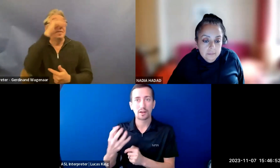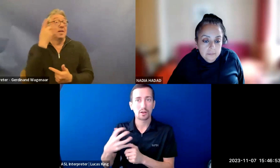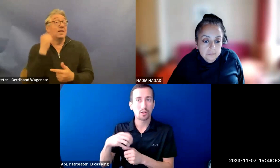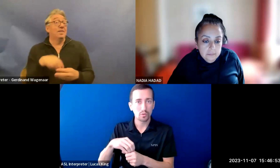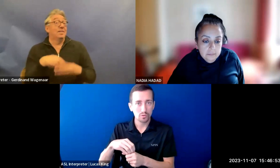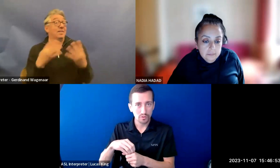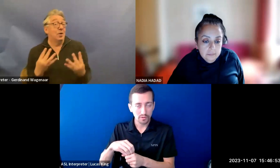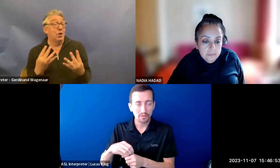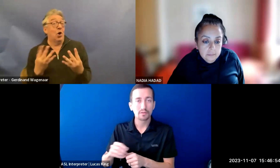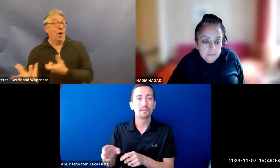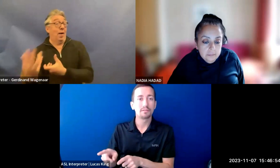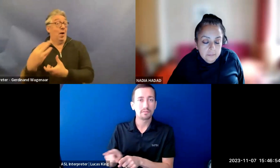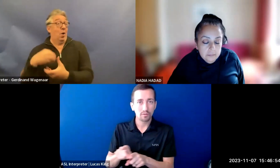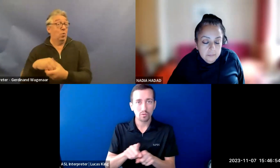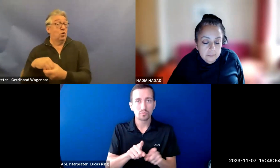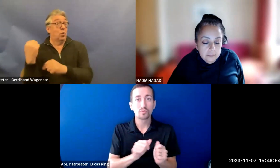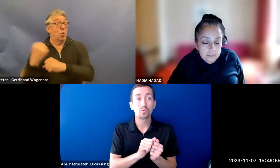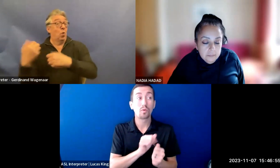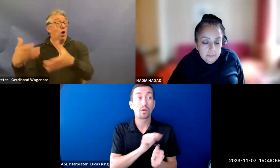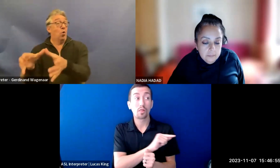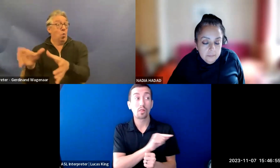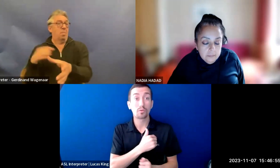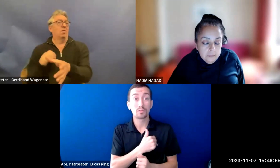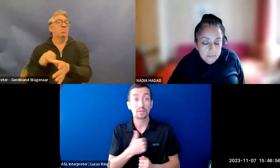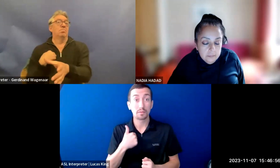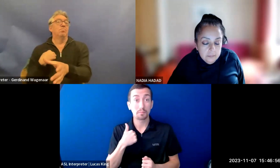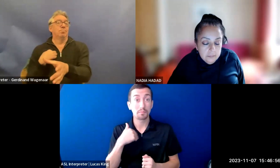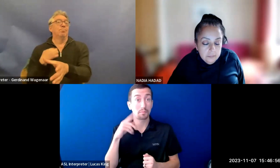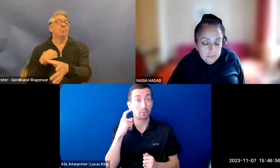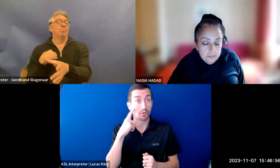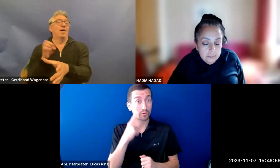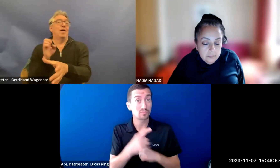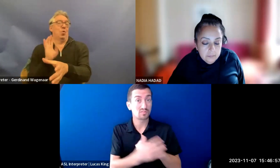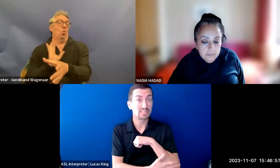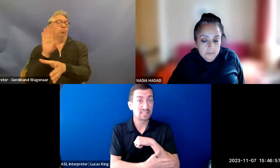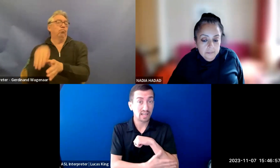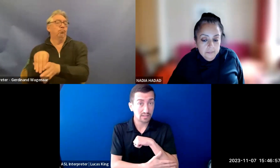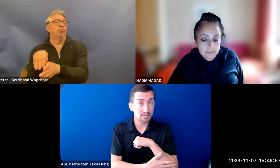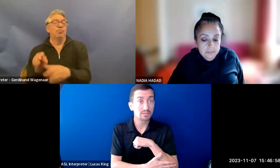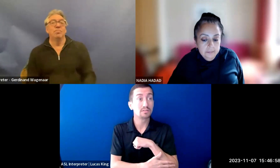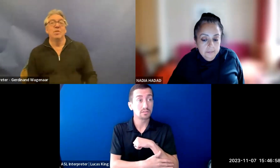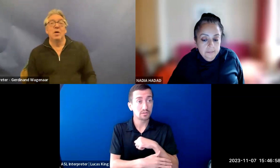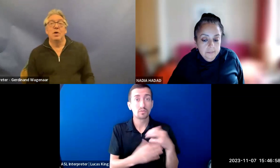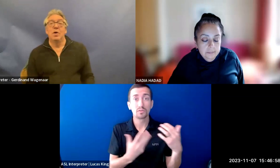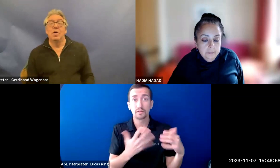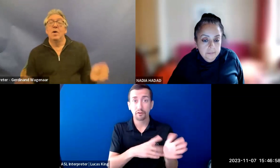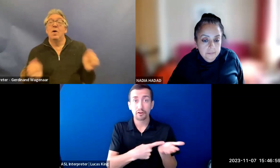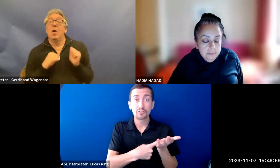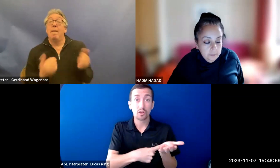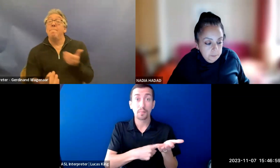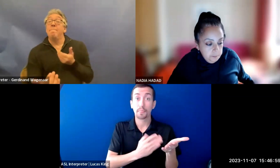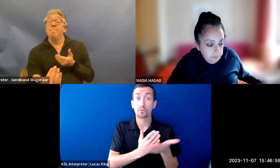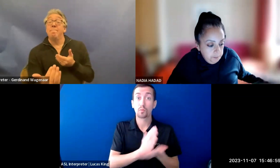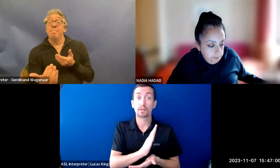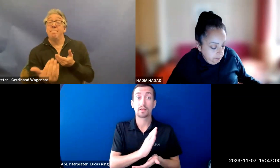Also, with the Member States, we have discussed the Rights of Persons with Disabilities